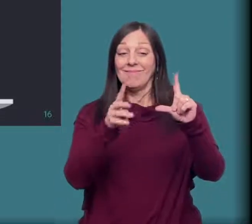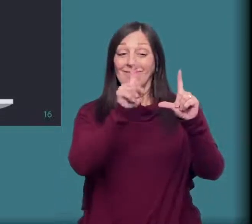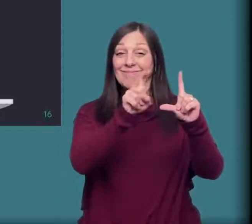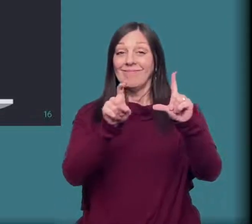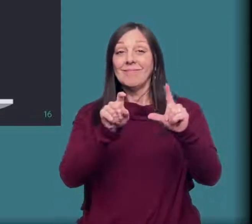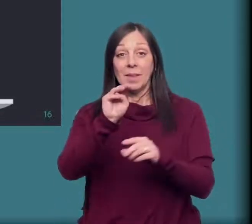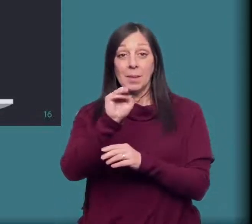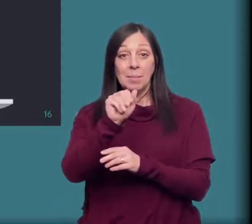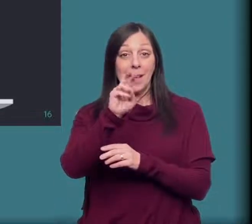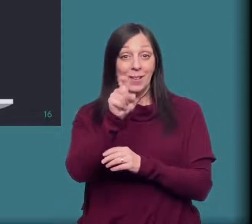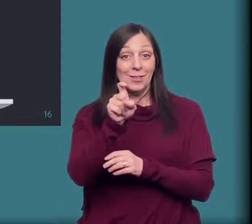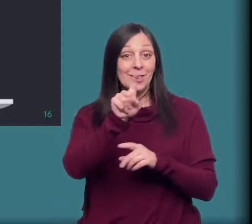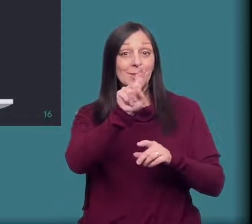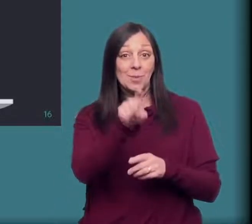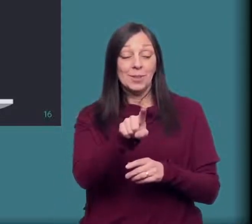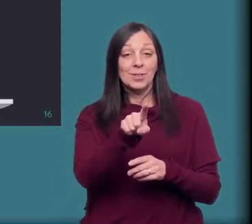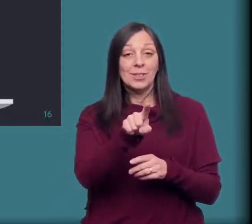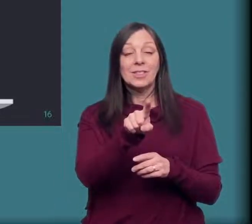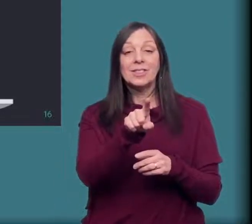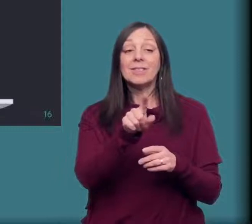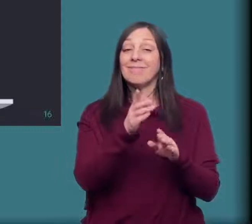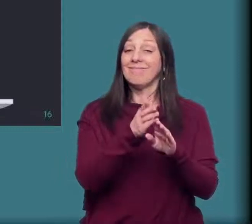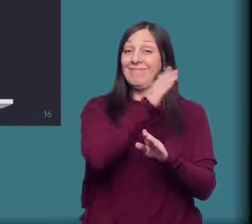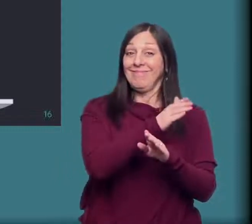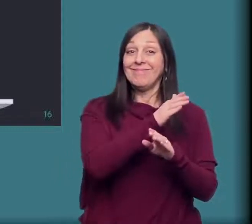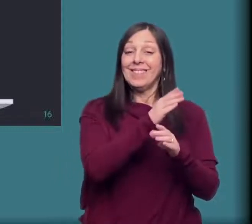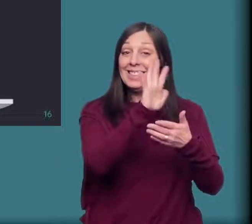This video shows some of the features we explored in our prototypes of matrix question types